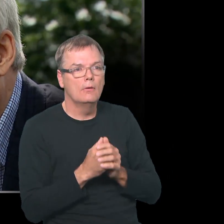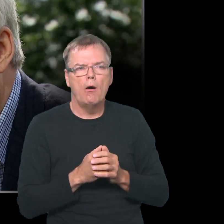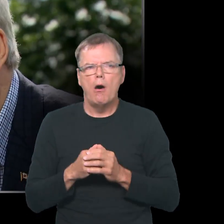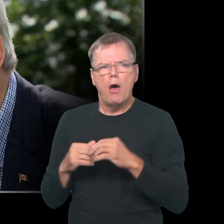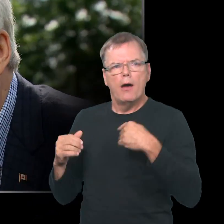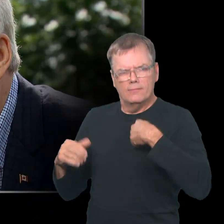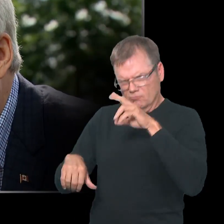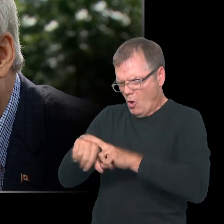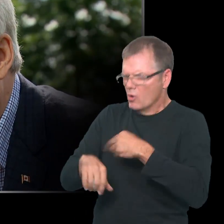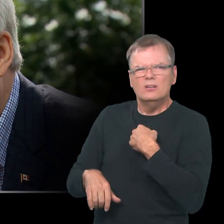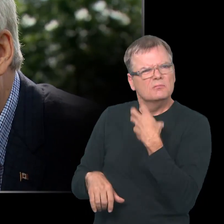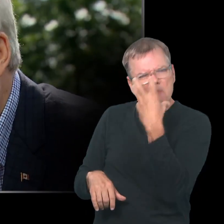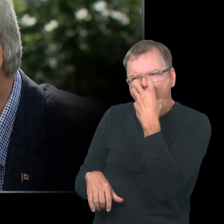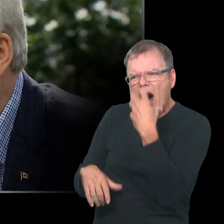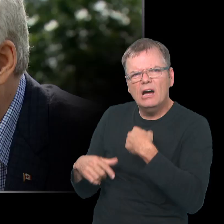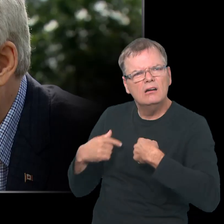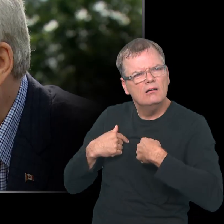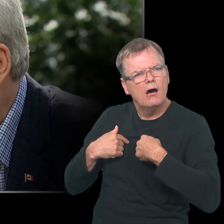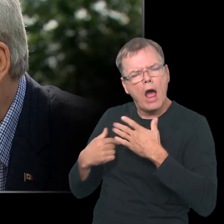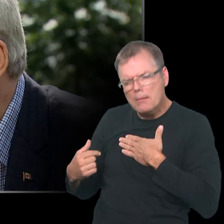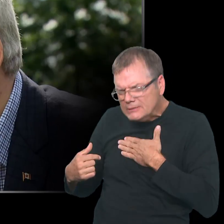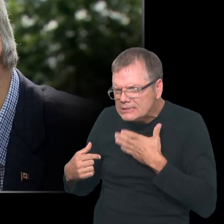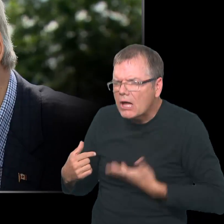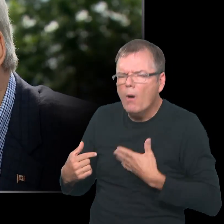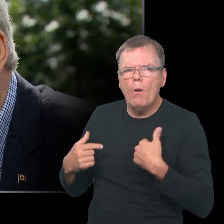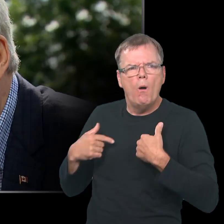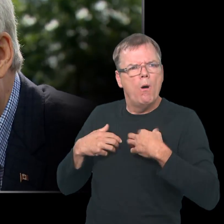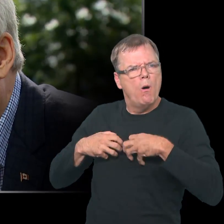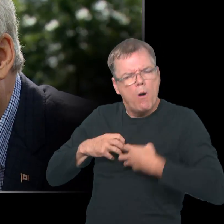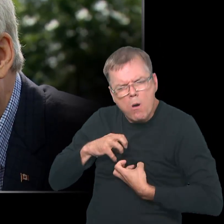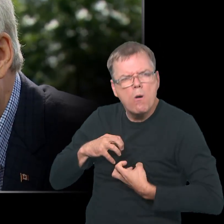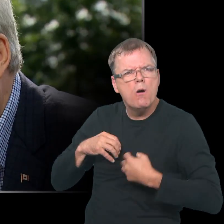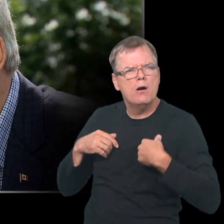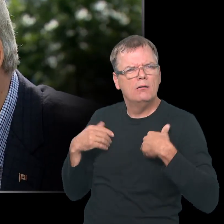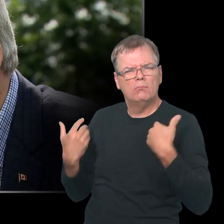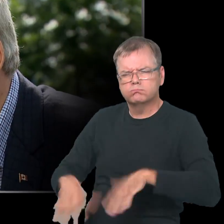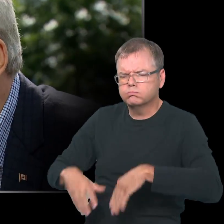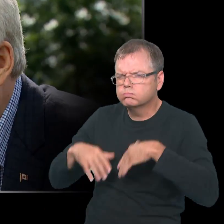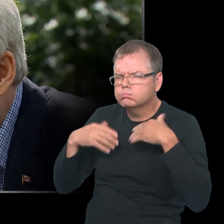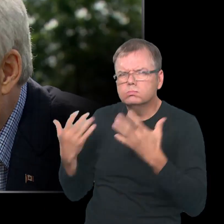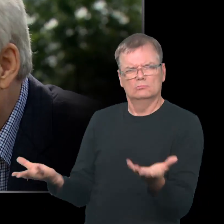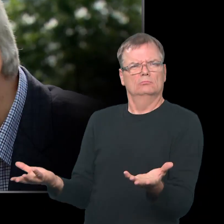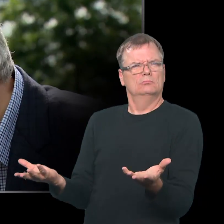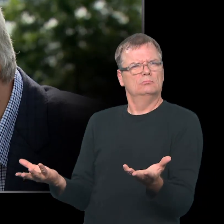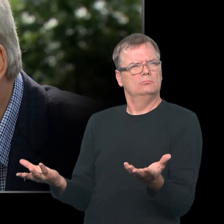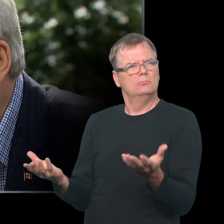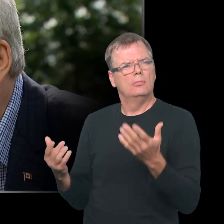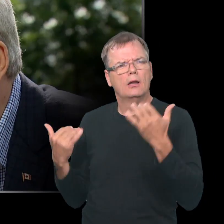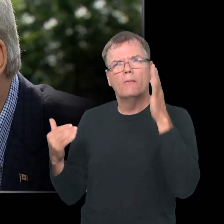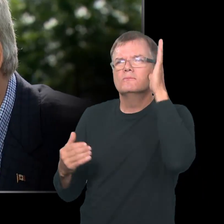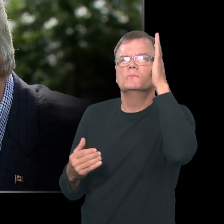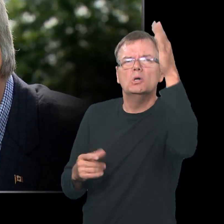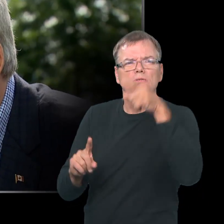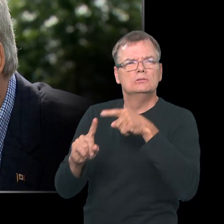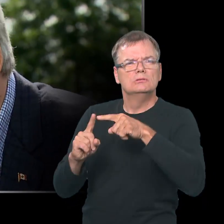when this happened? Of course, I'm upset. Of course, I was upset about it, Peter. I've been very upset about it.